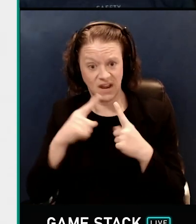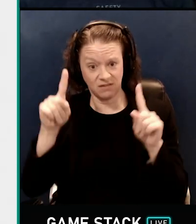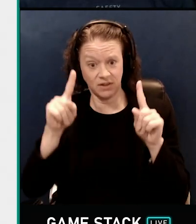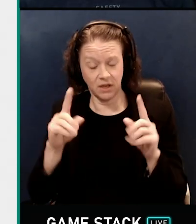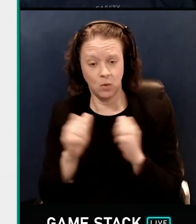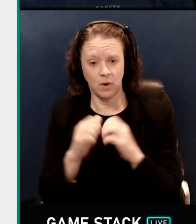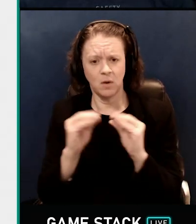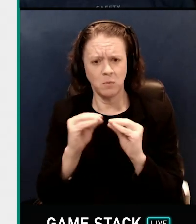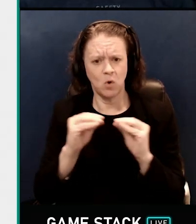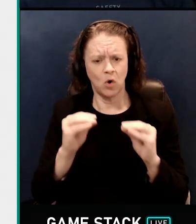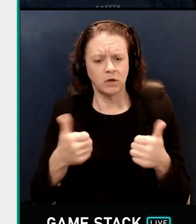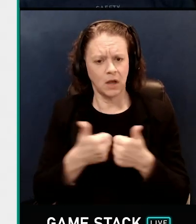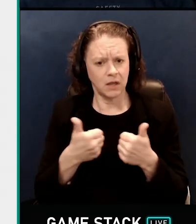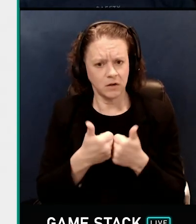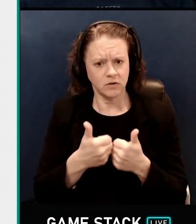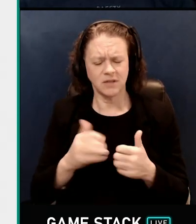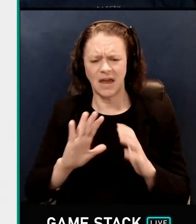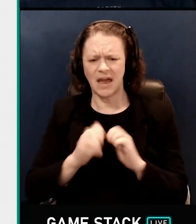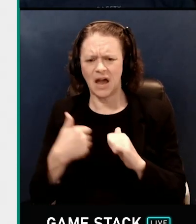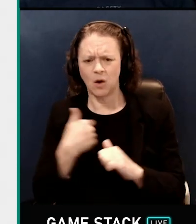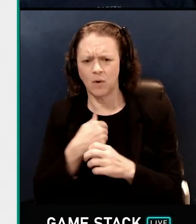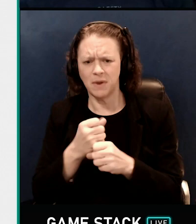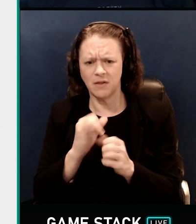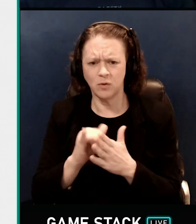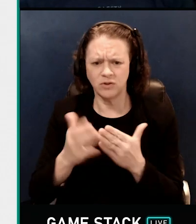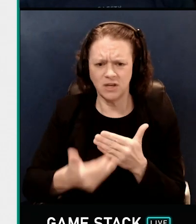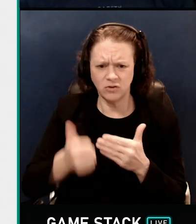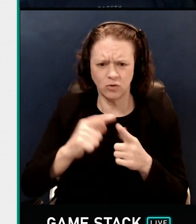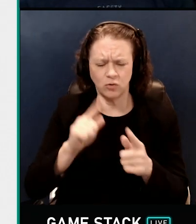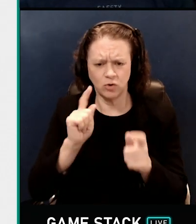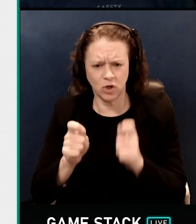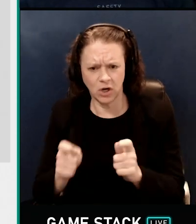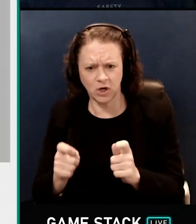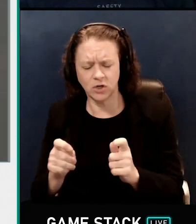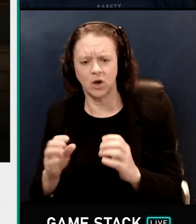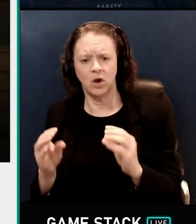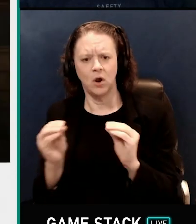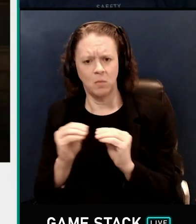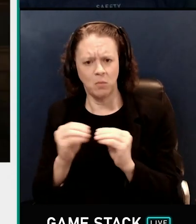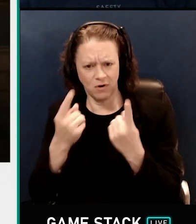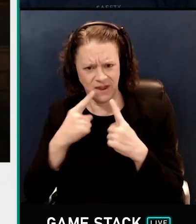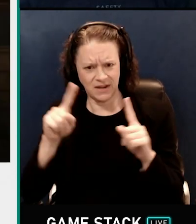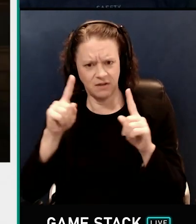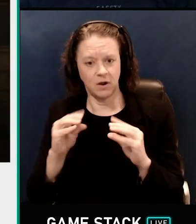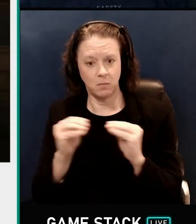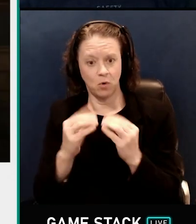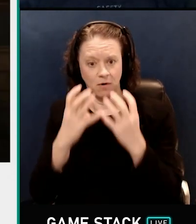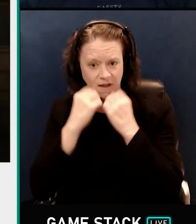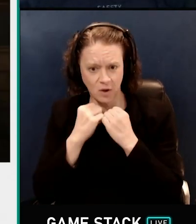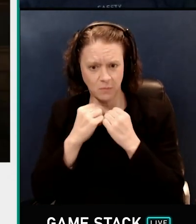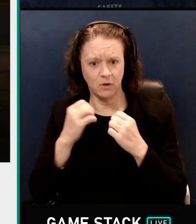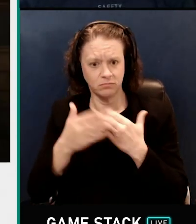easier to change and more valuable? Over the lifetime of again. And the answer was a bot brain,